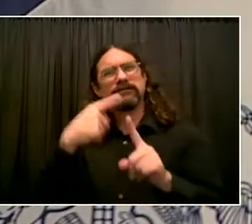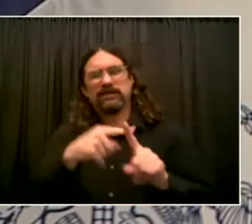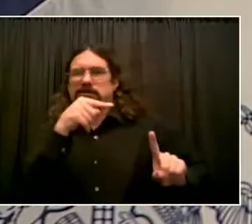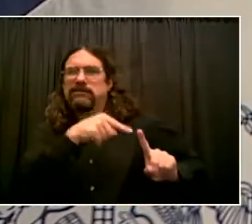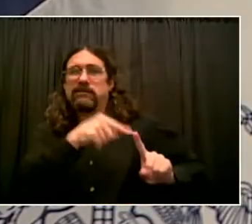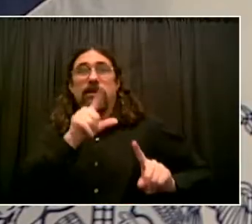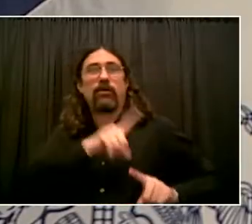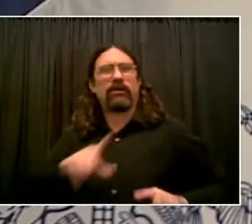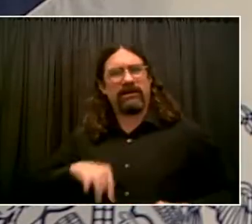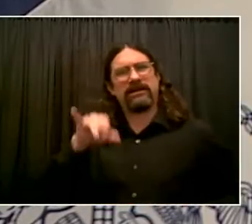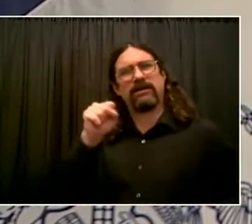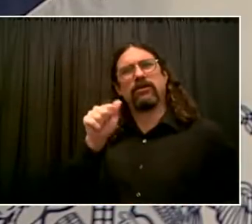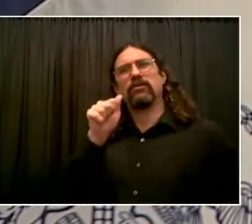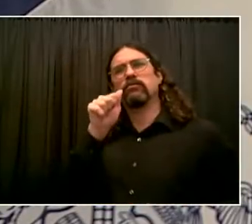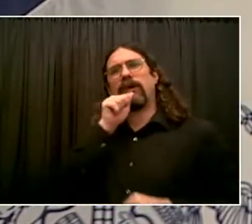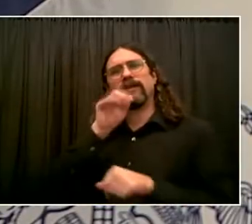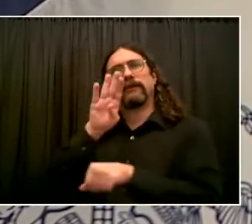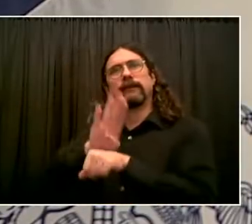CHOI CETO DO THAT, WHICH I